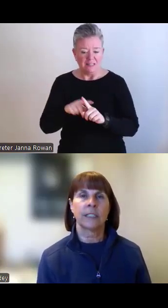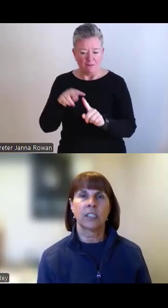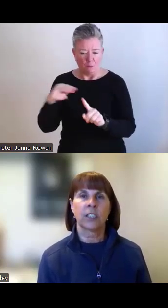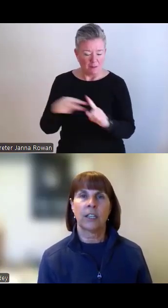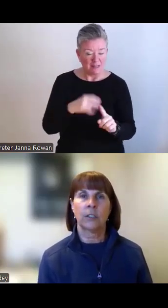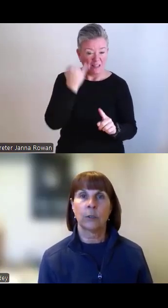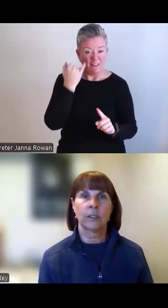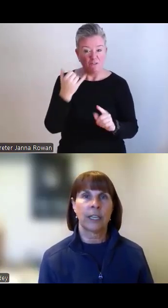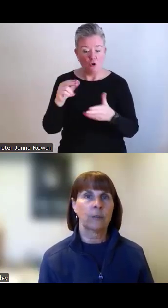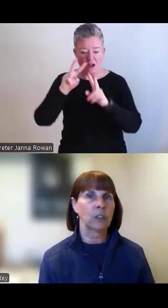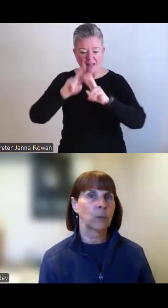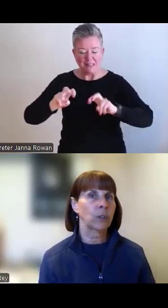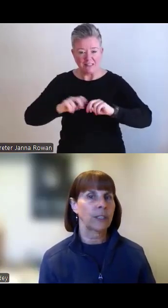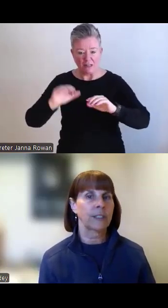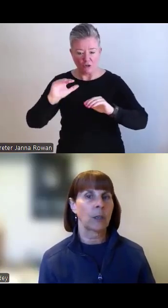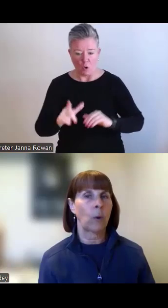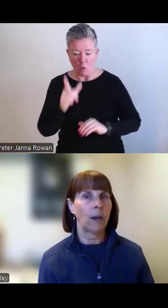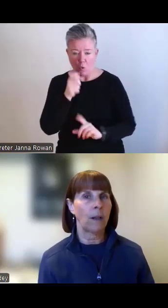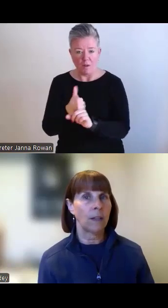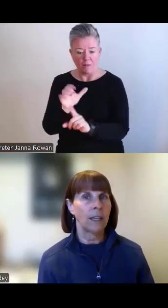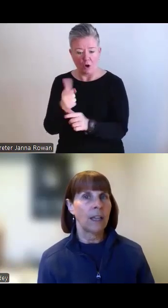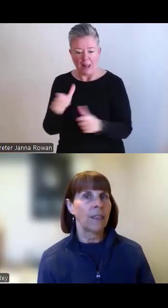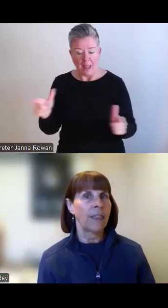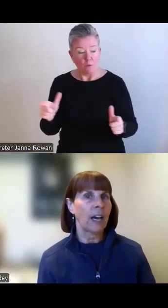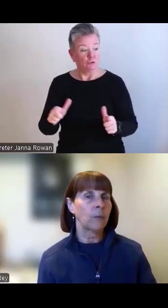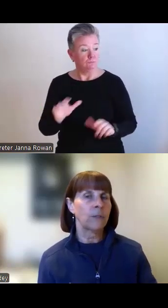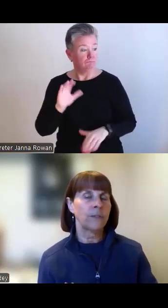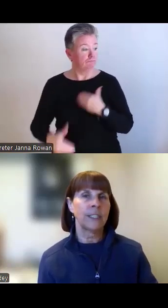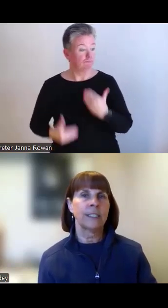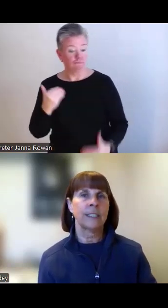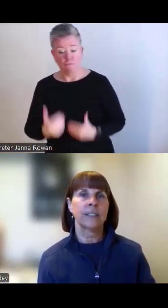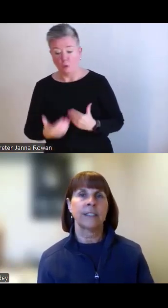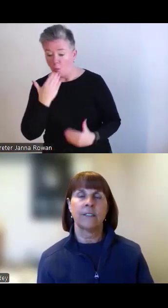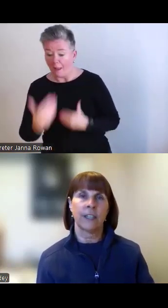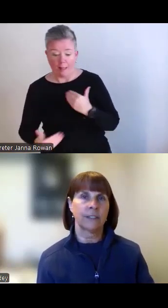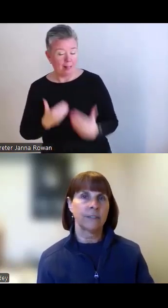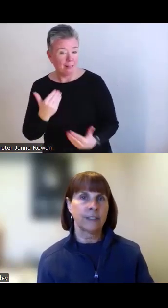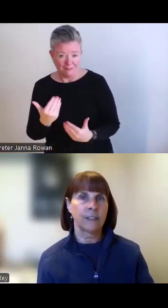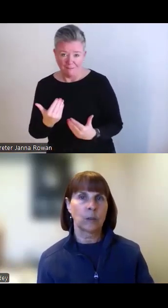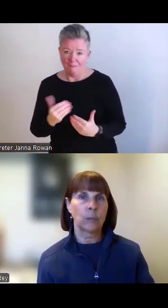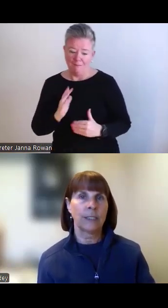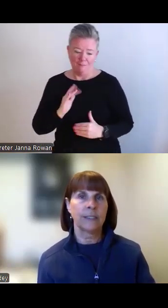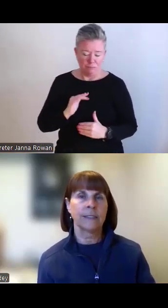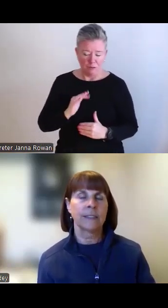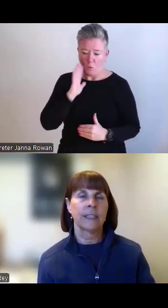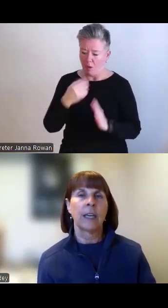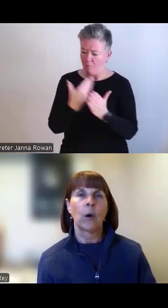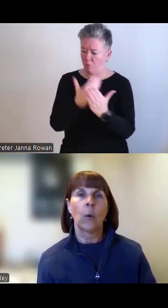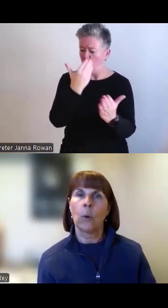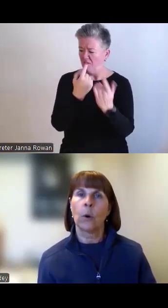assessing a child whose language is progressing well, that will feed into the effectiveness piece,